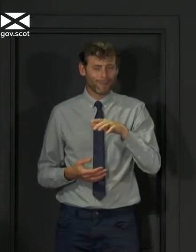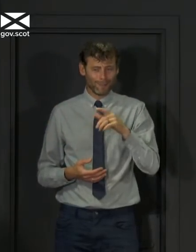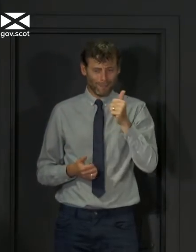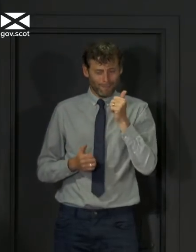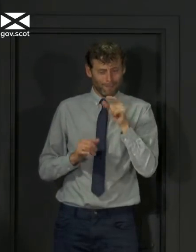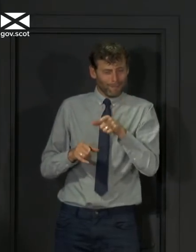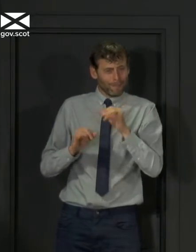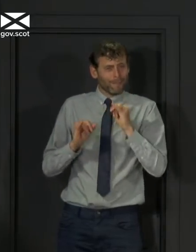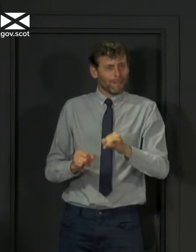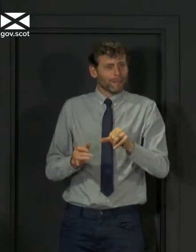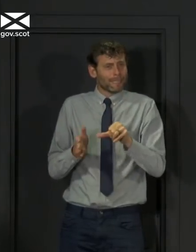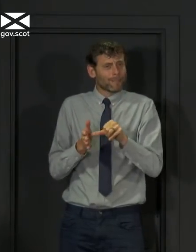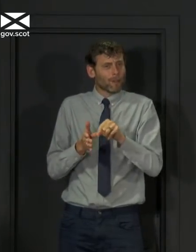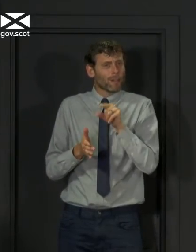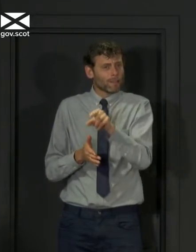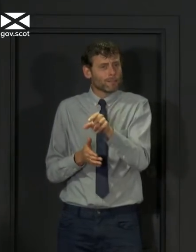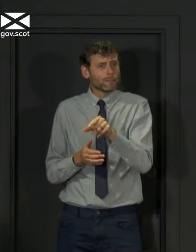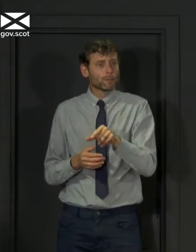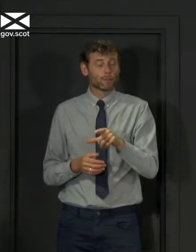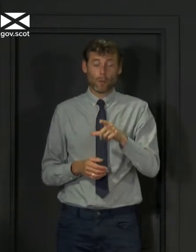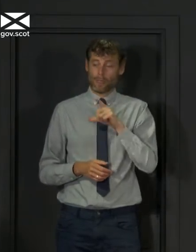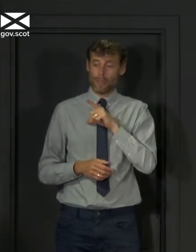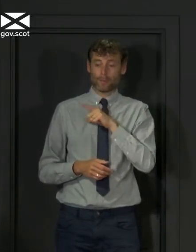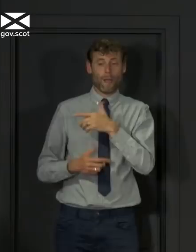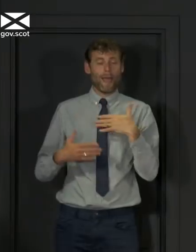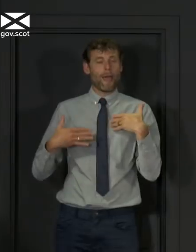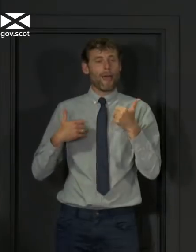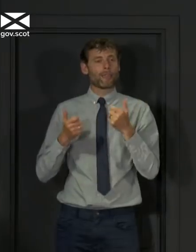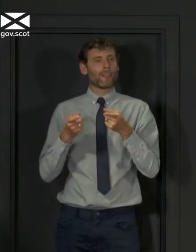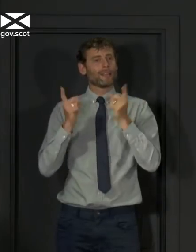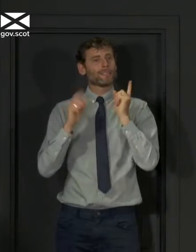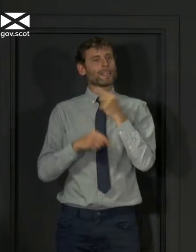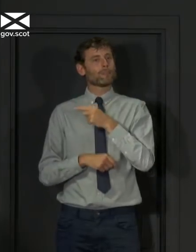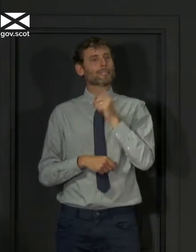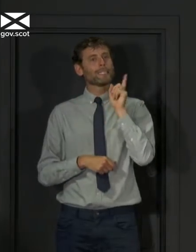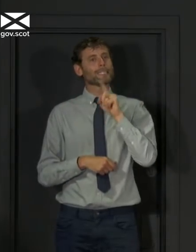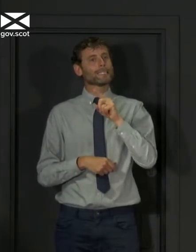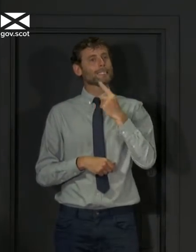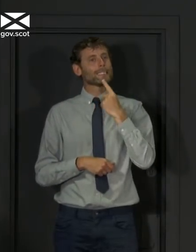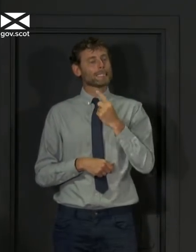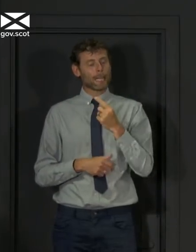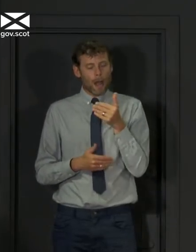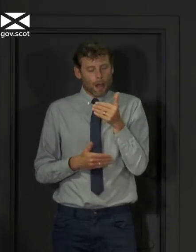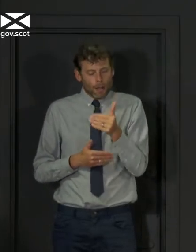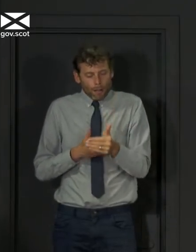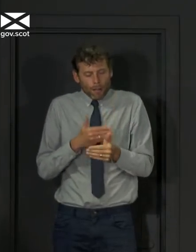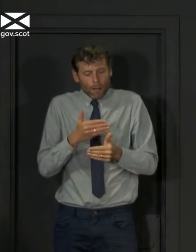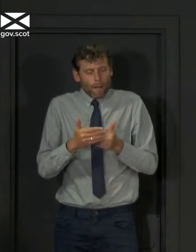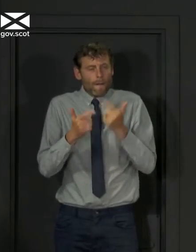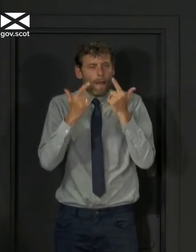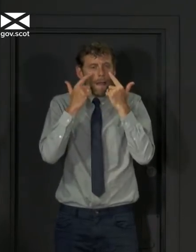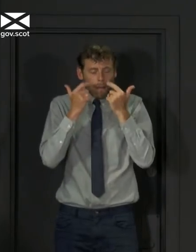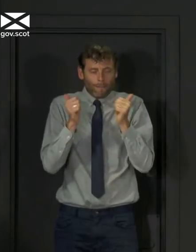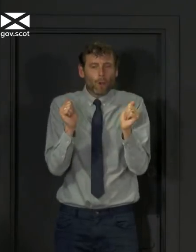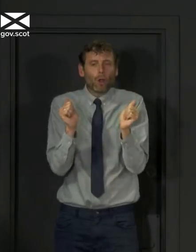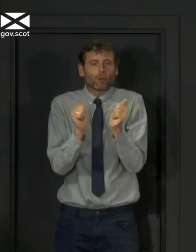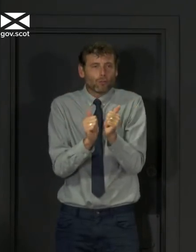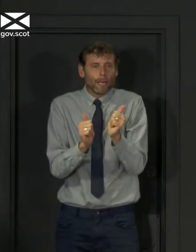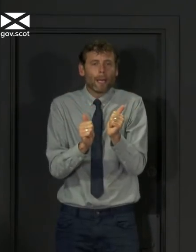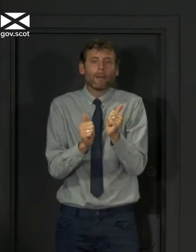That's why the announcement the Health Secretary made yesterday about a gradual reintroduction, very carefully, of visiting I think is so important. And we will continue to work, as